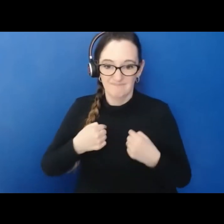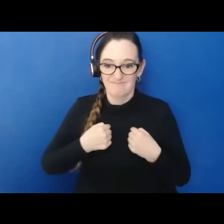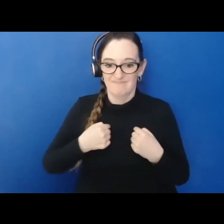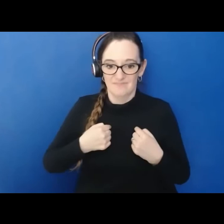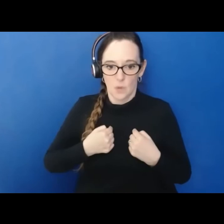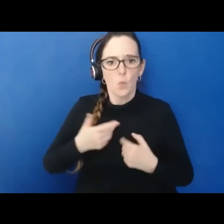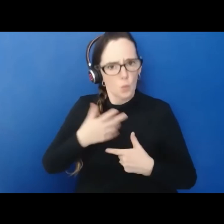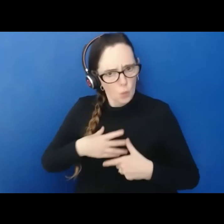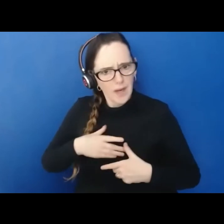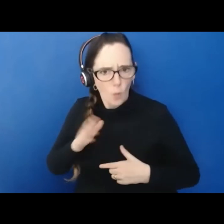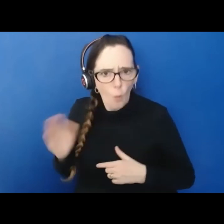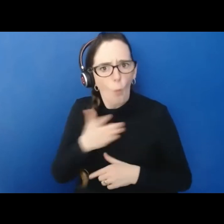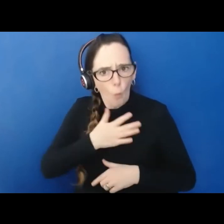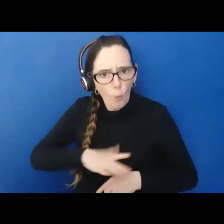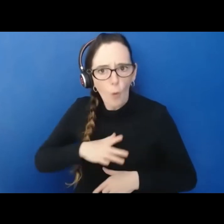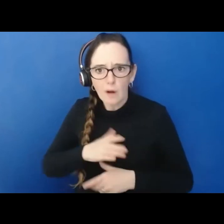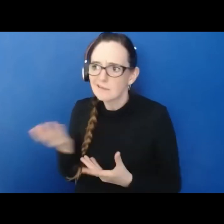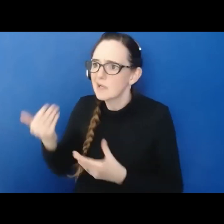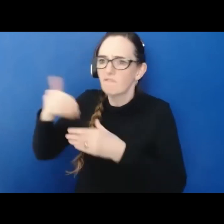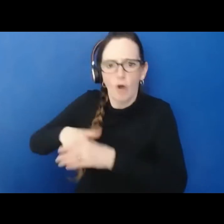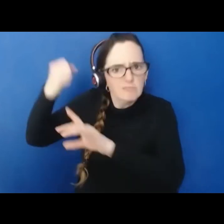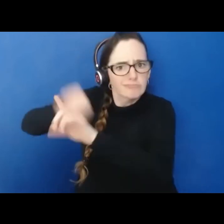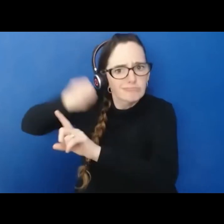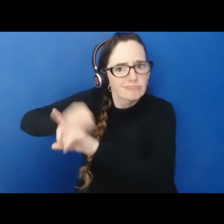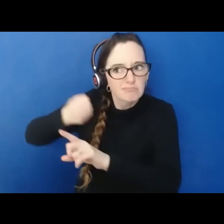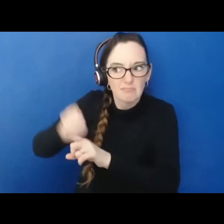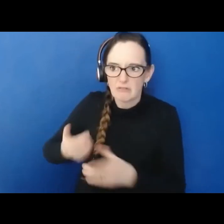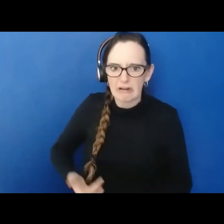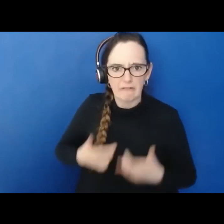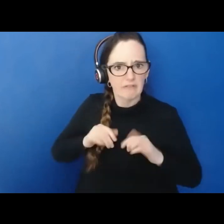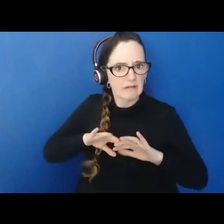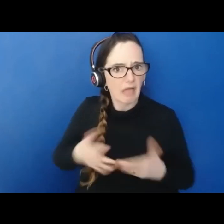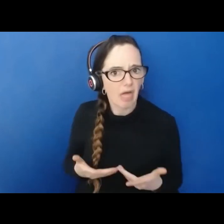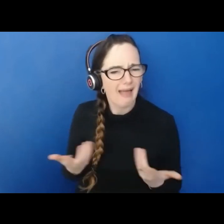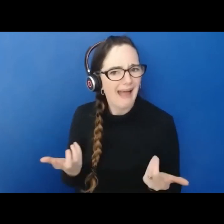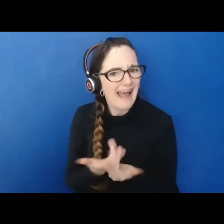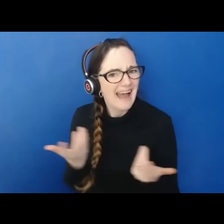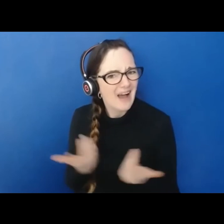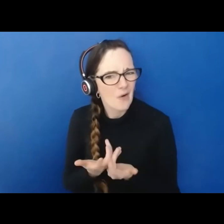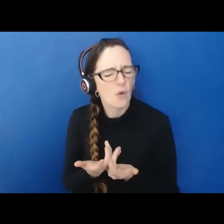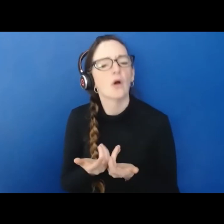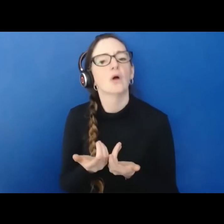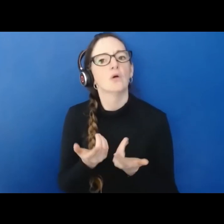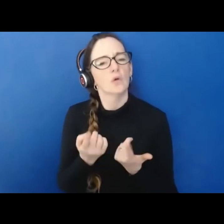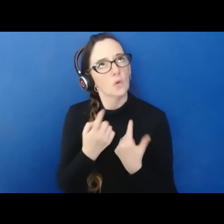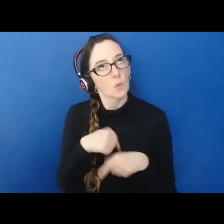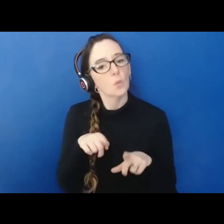and sometimes we don't know how so one of the things we tried to do is to connect. And I'm going to share the screen because